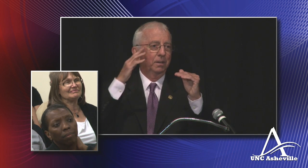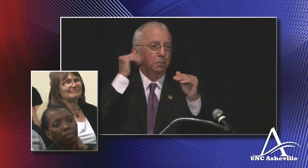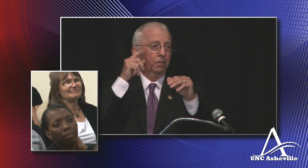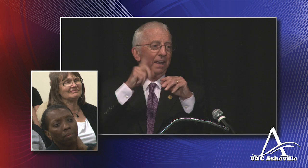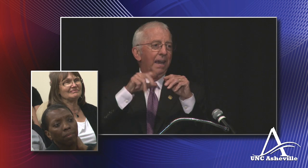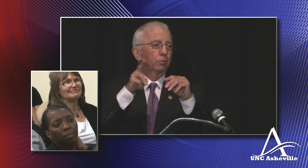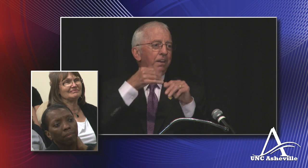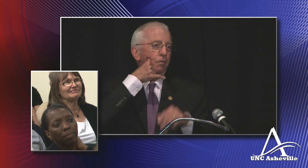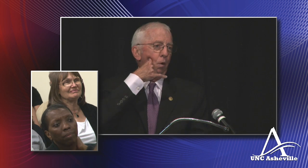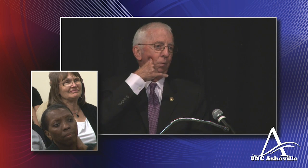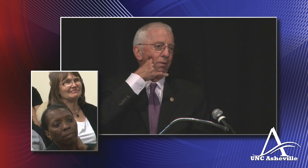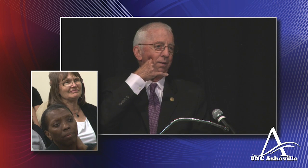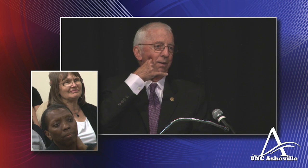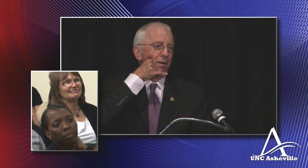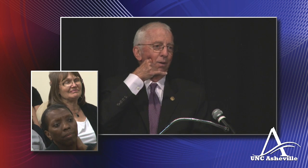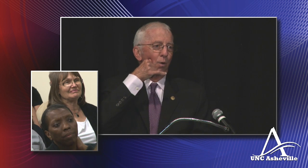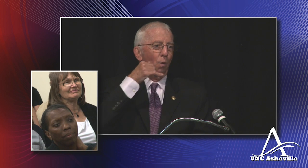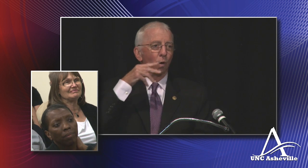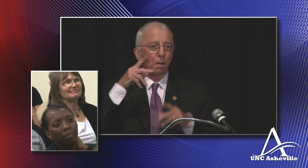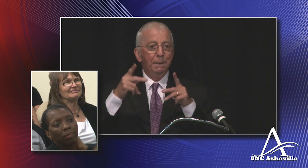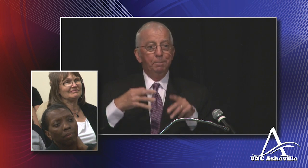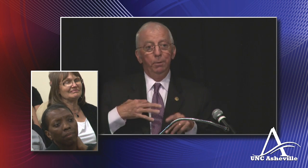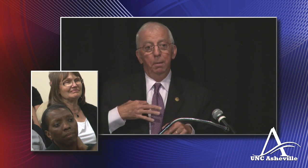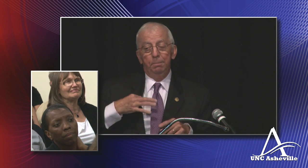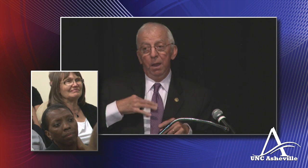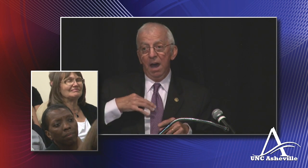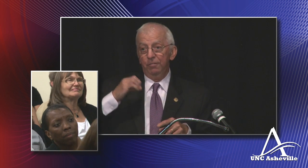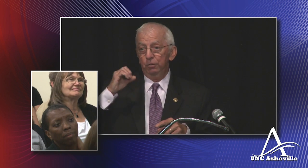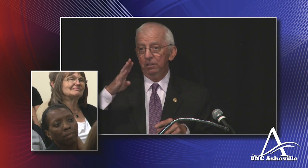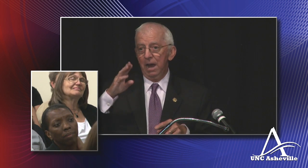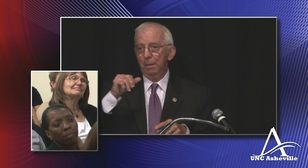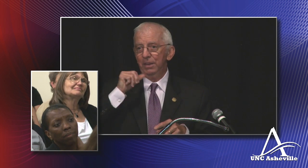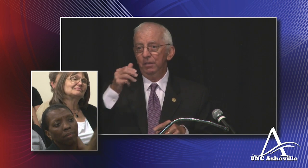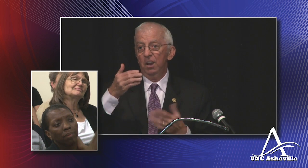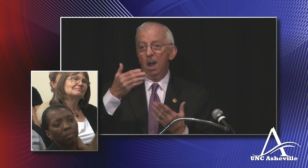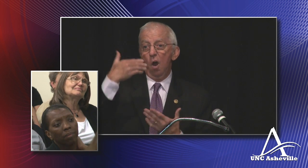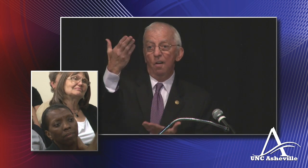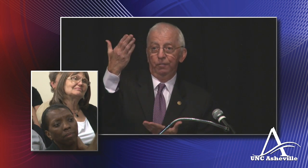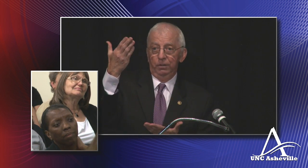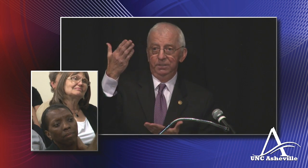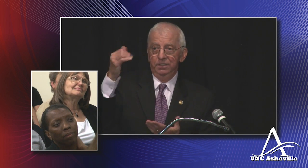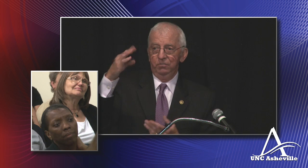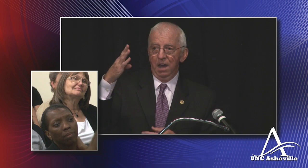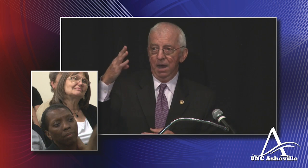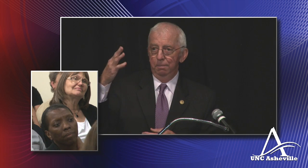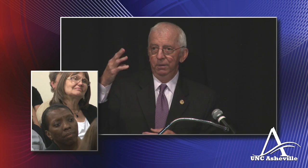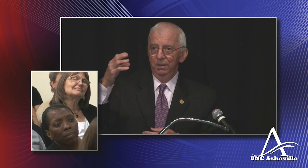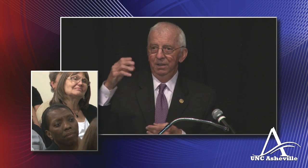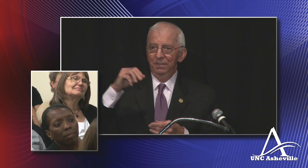because they can't use a telephone. Or people apply for jobs and they're not offered the job,